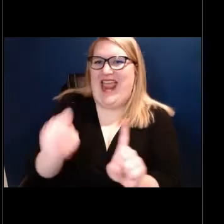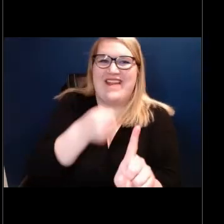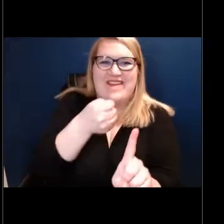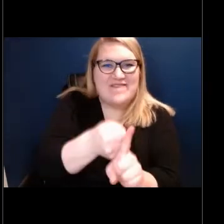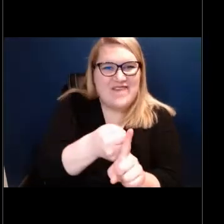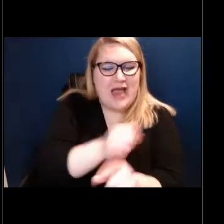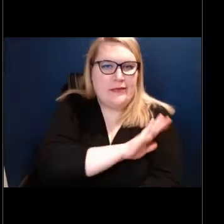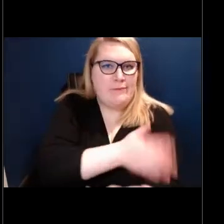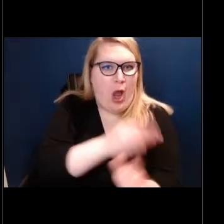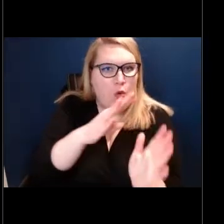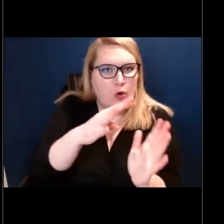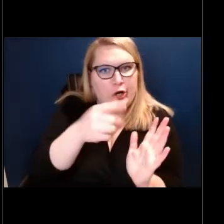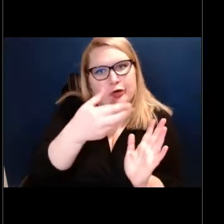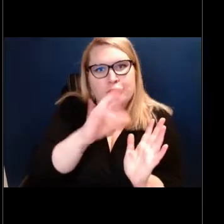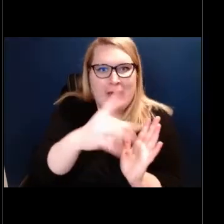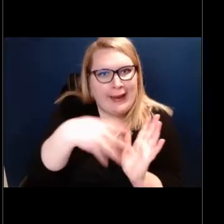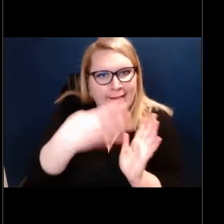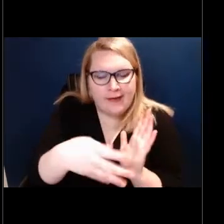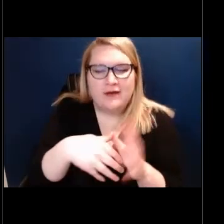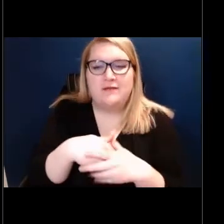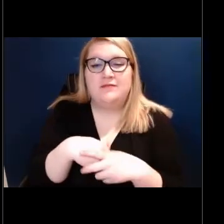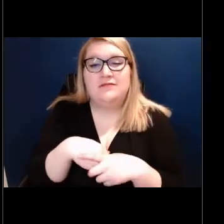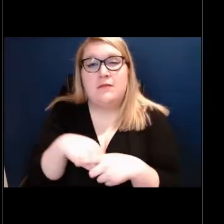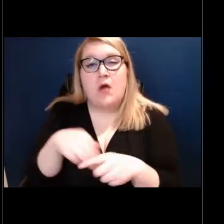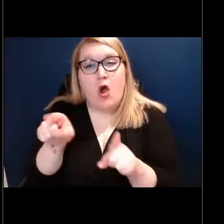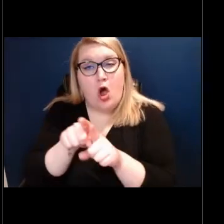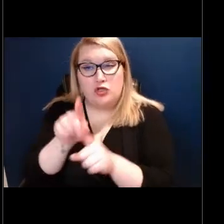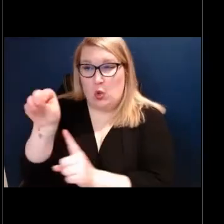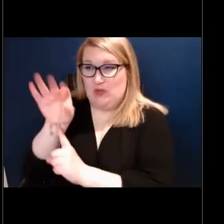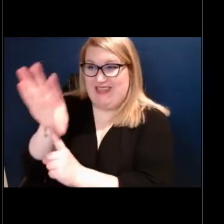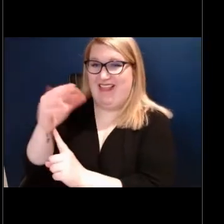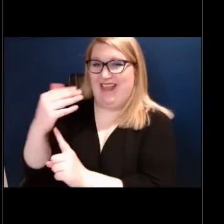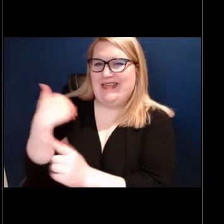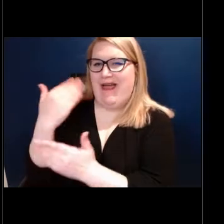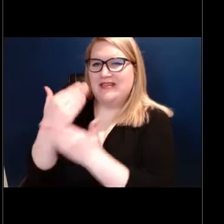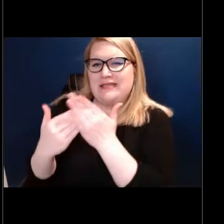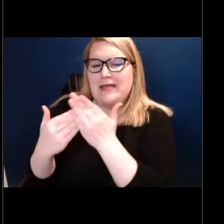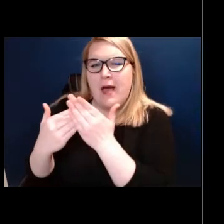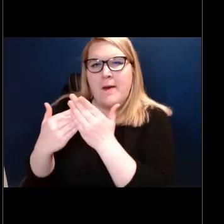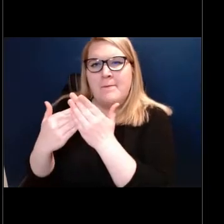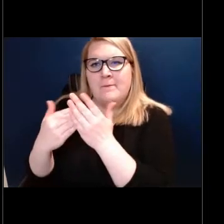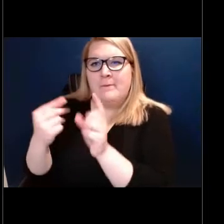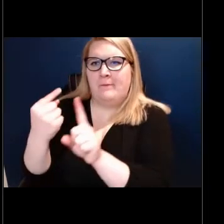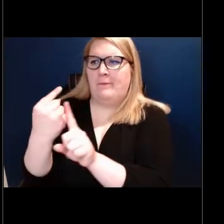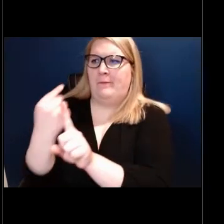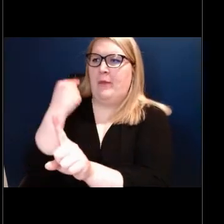That the satellite also has some sensors looking back at the earth, usually the day side.